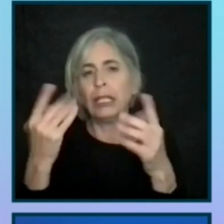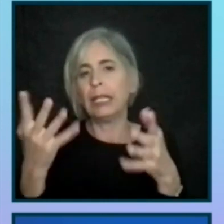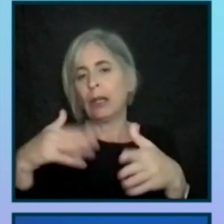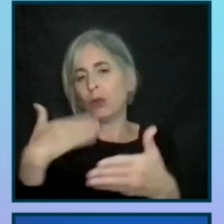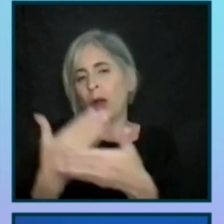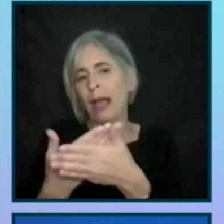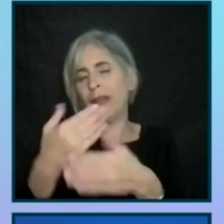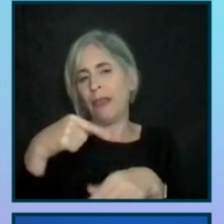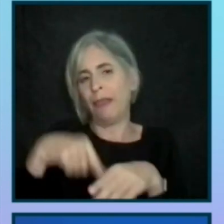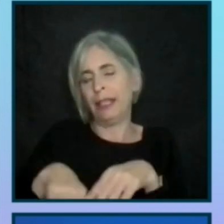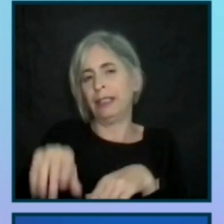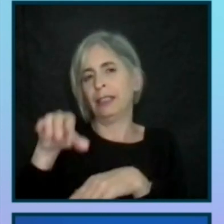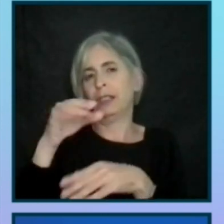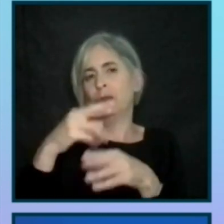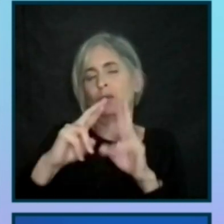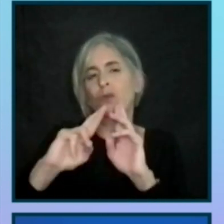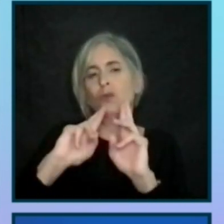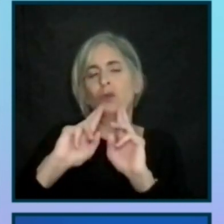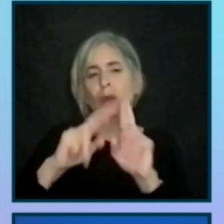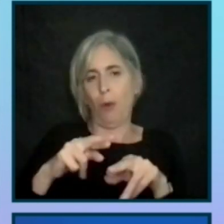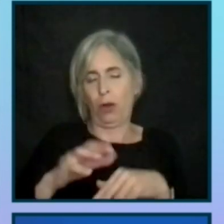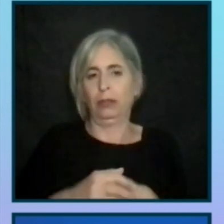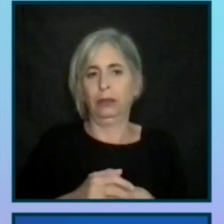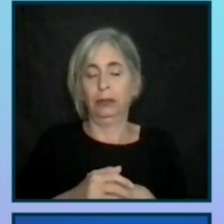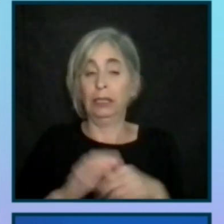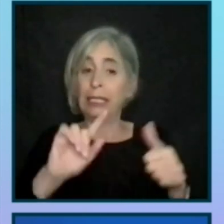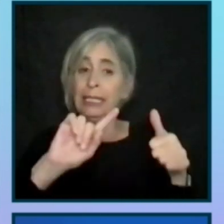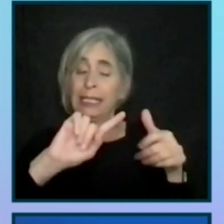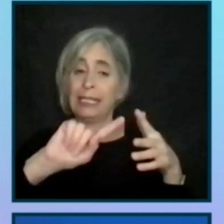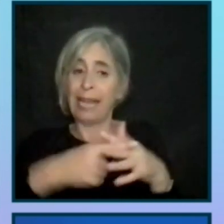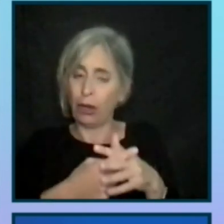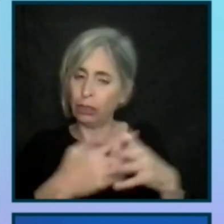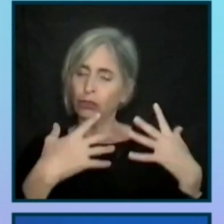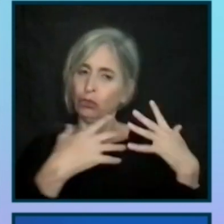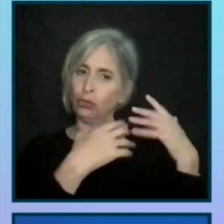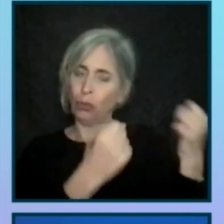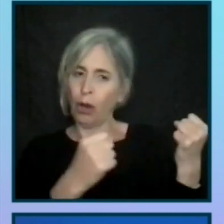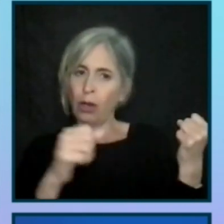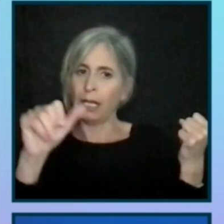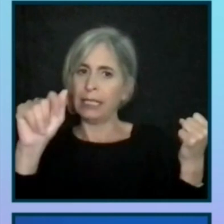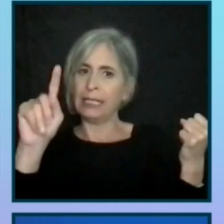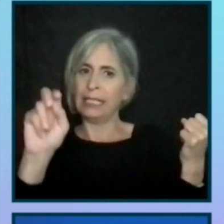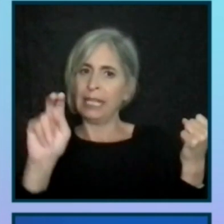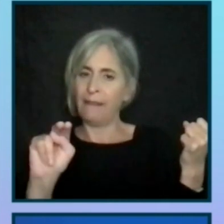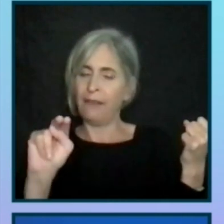So we started off strong. The celebrity, Stephen Fry tweeted out GAAD,